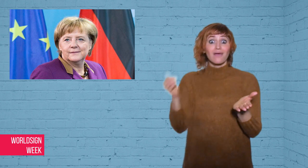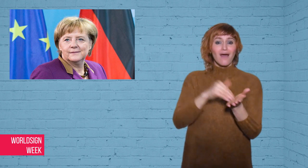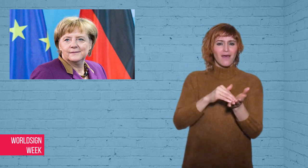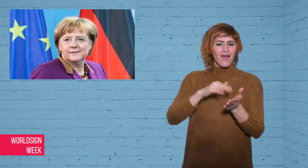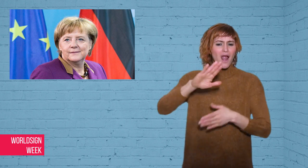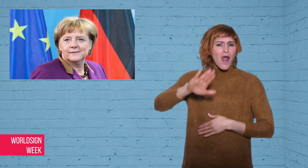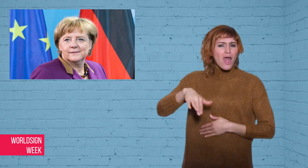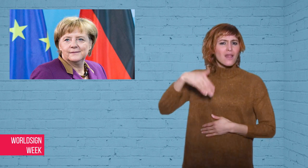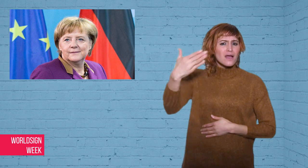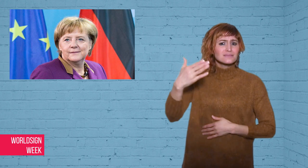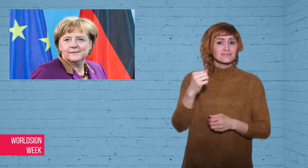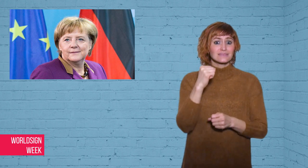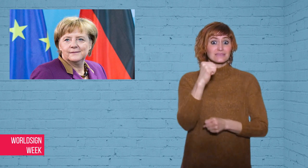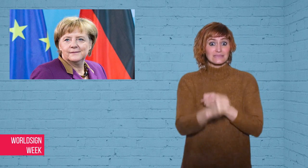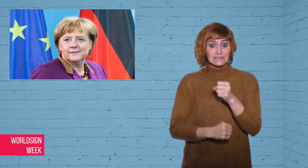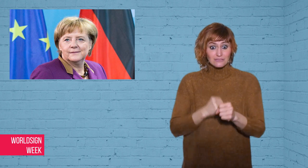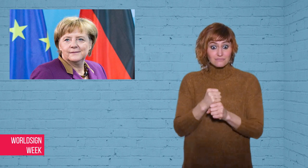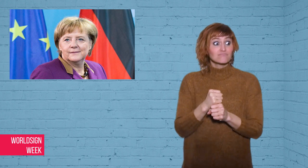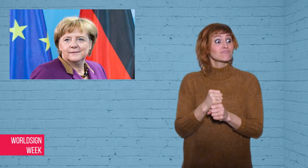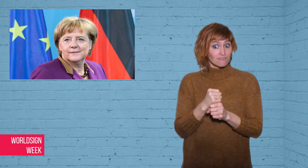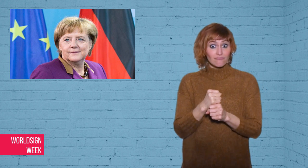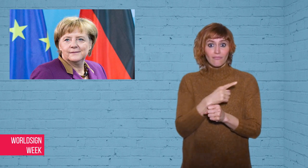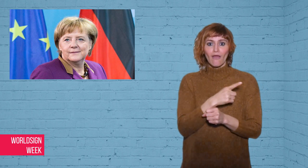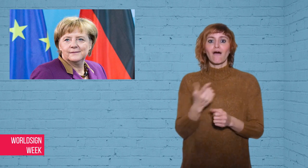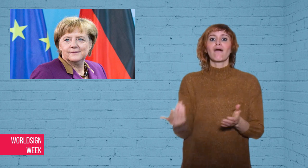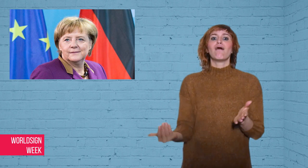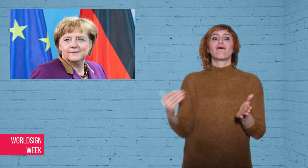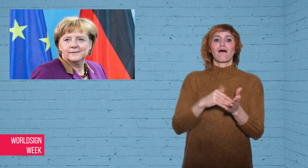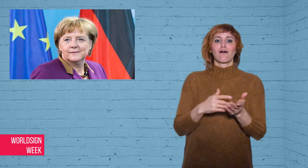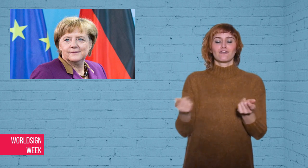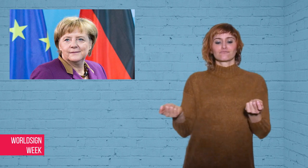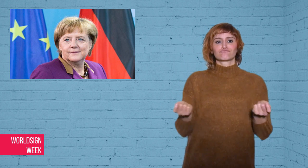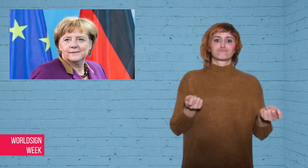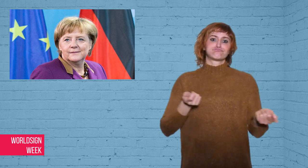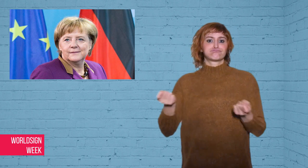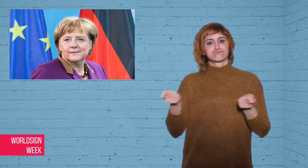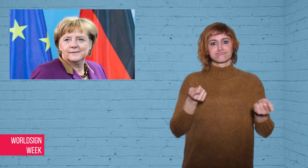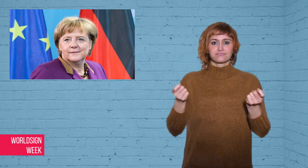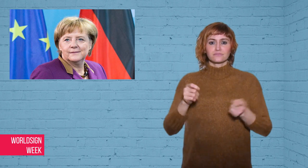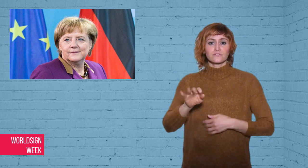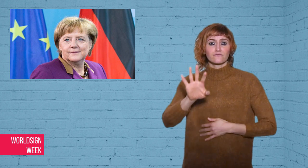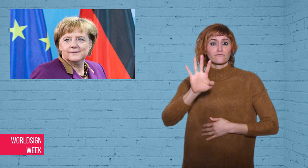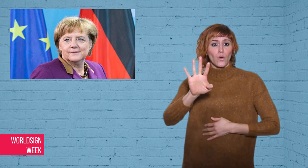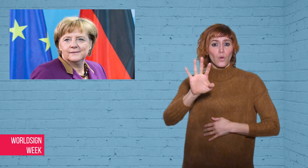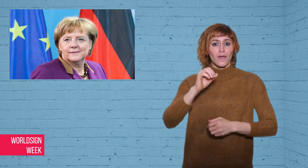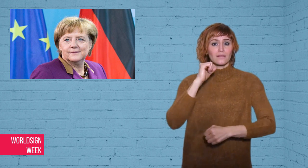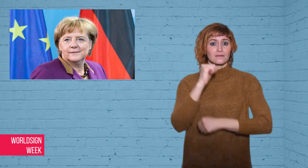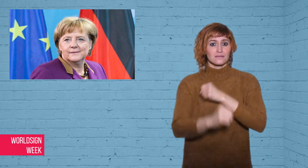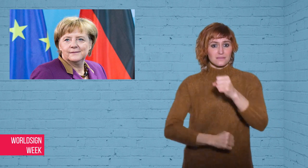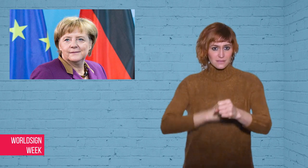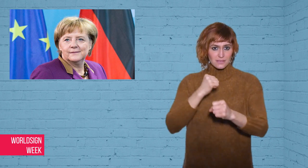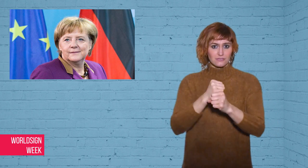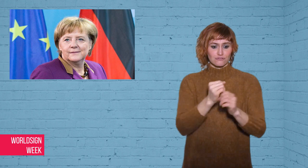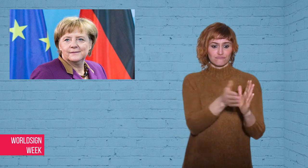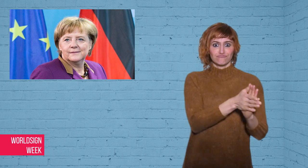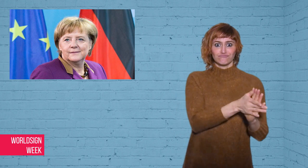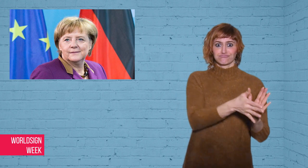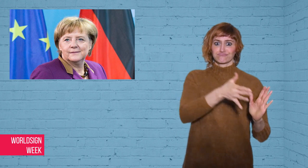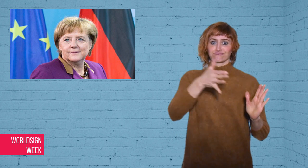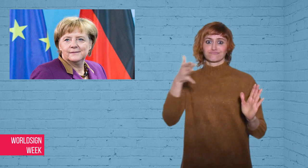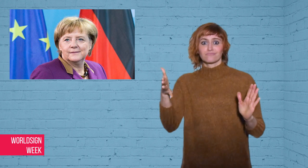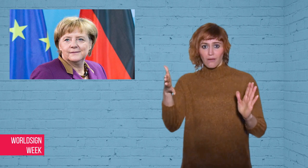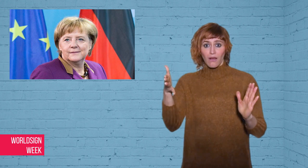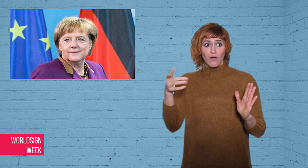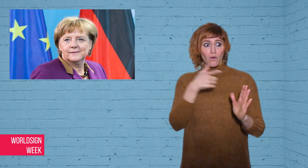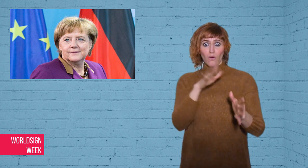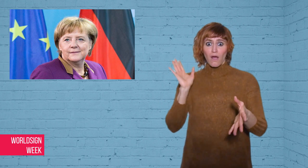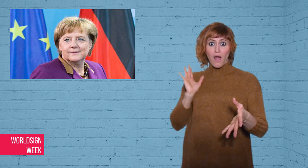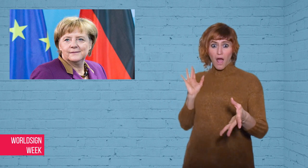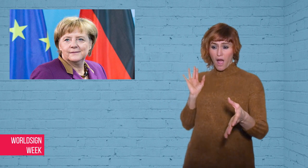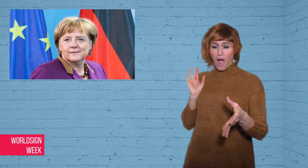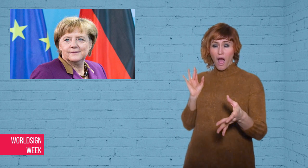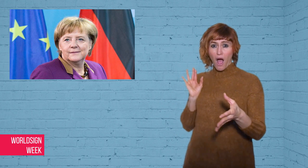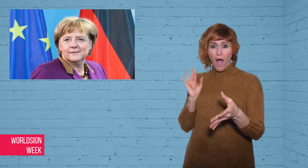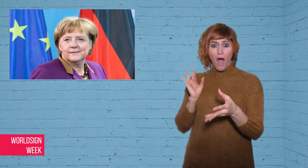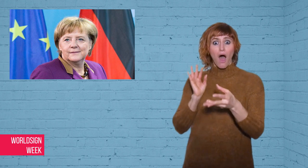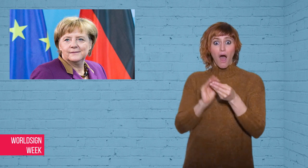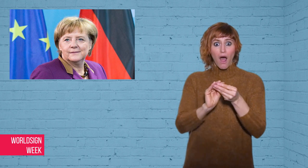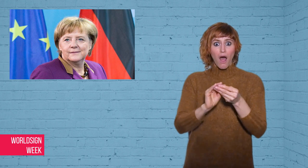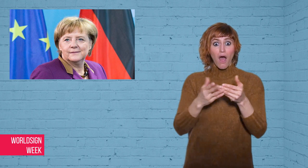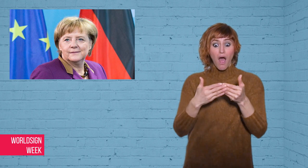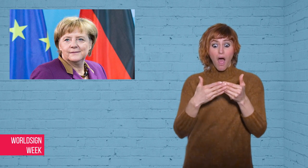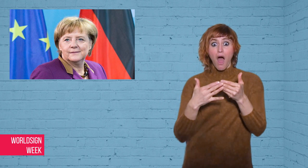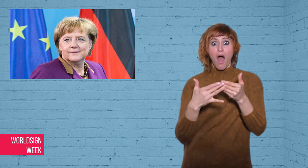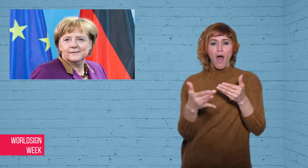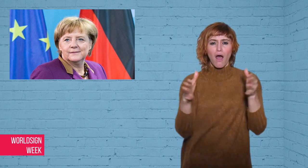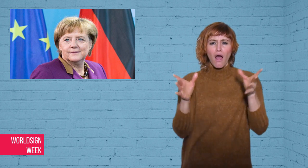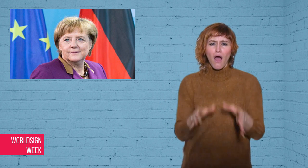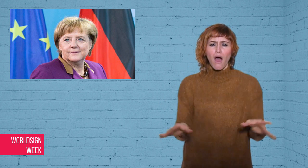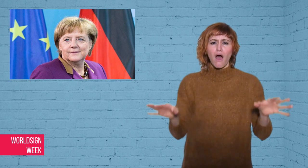four-year term pushing her record to 16 years in office,